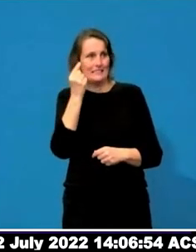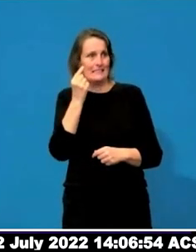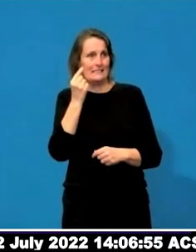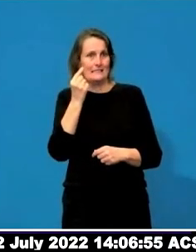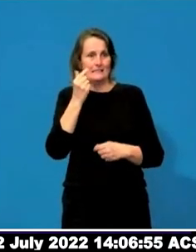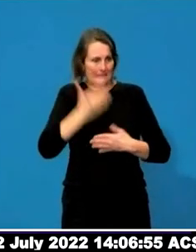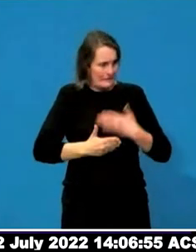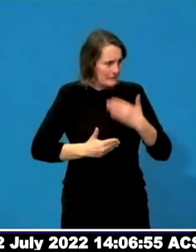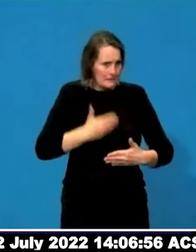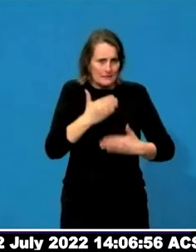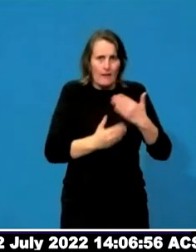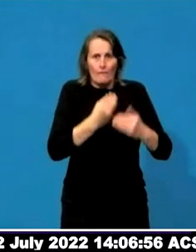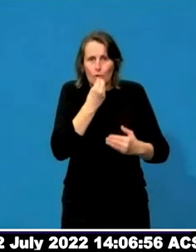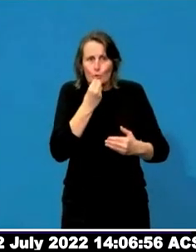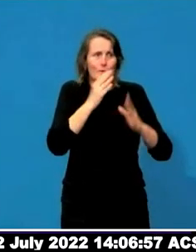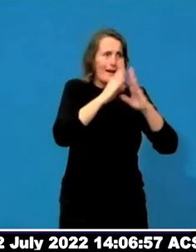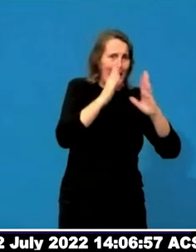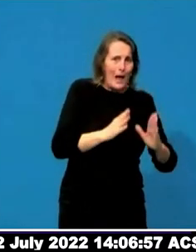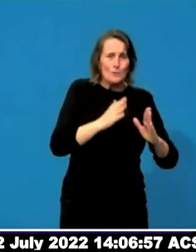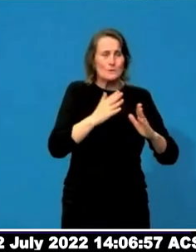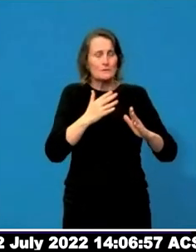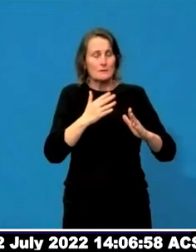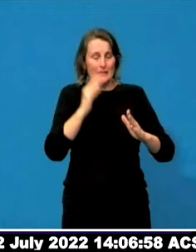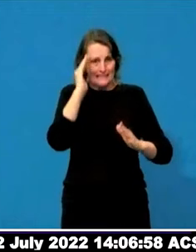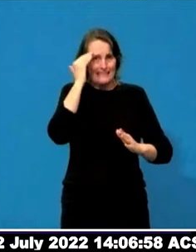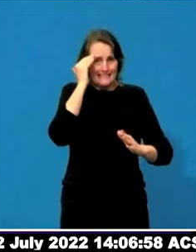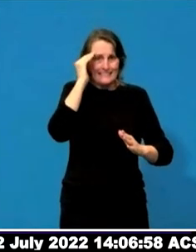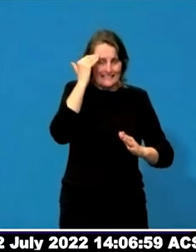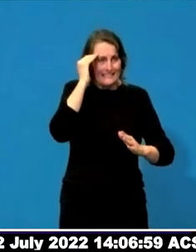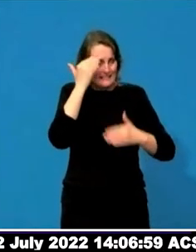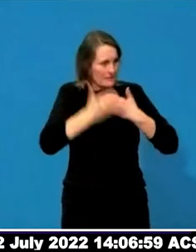people are in survival mode all the time, and that takes them away